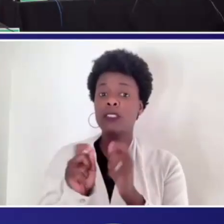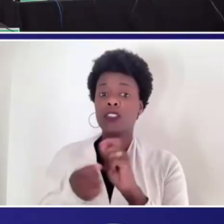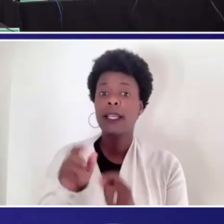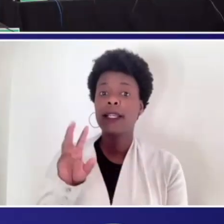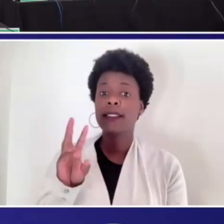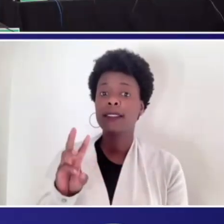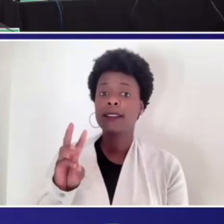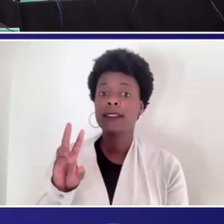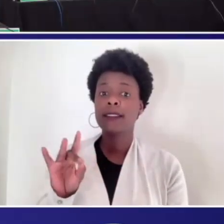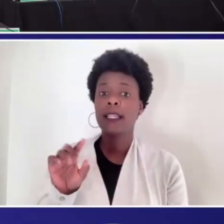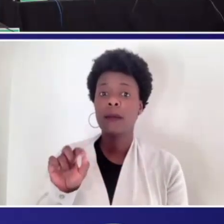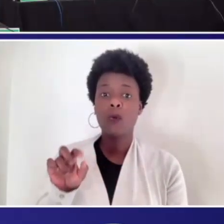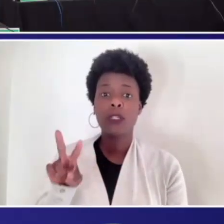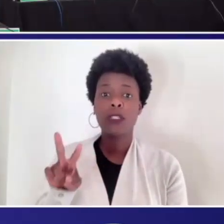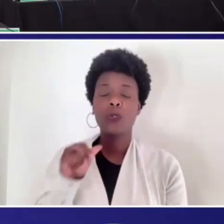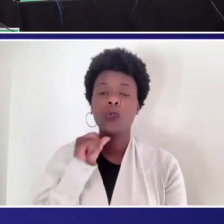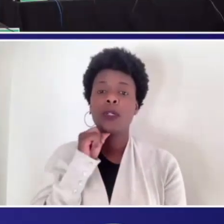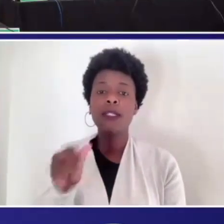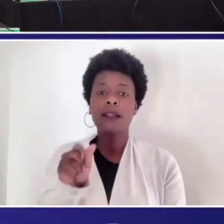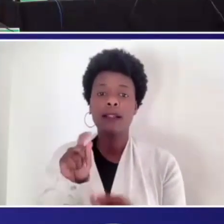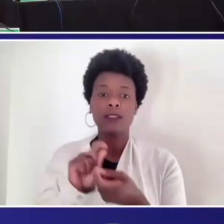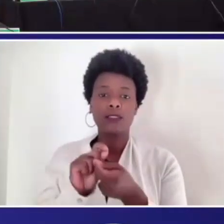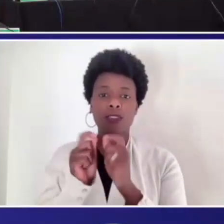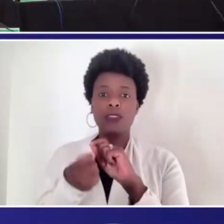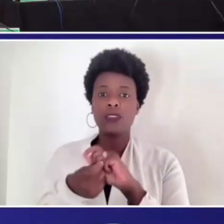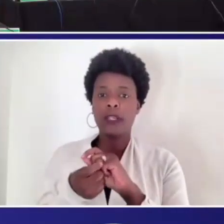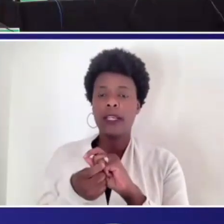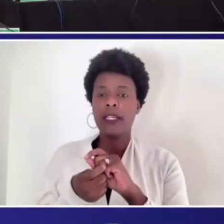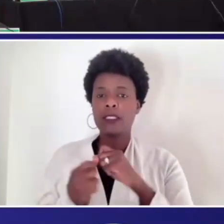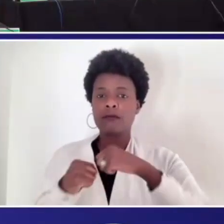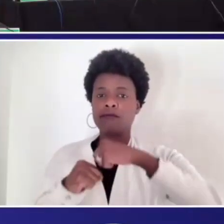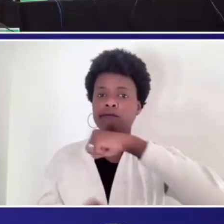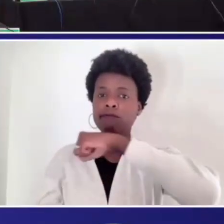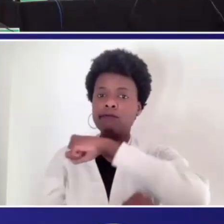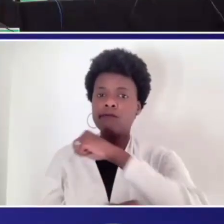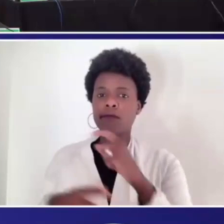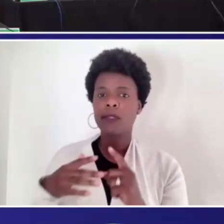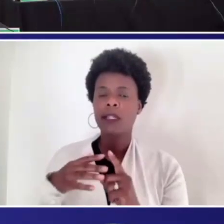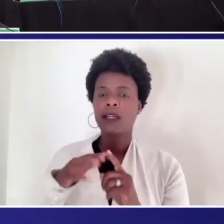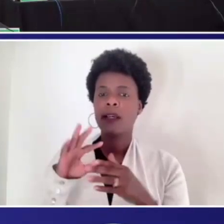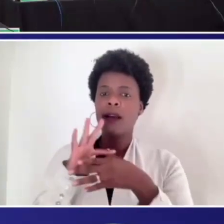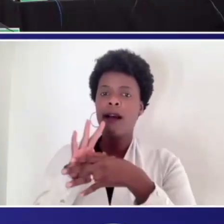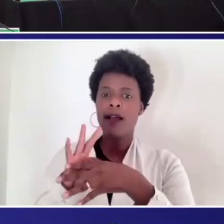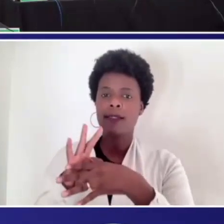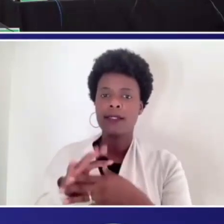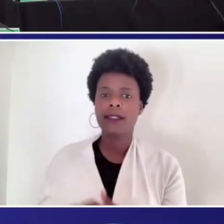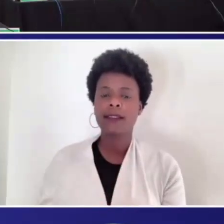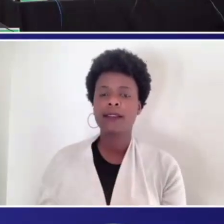it doesn't change the underlying content. So what we're looking at here is making